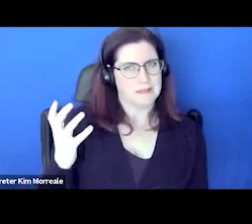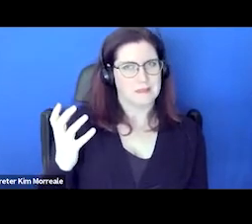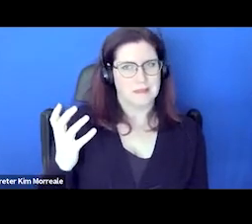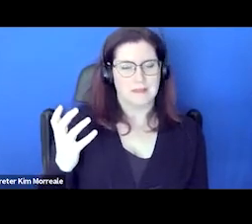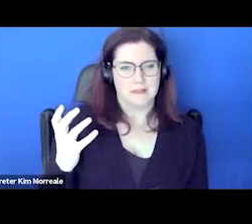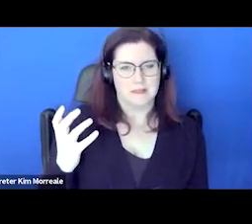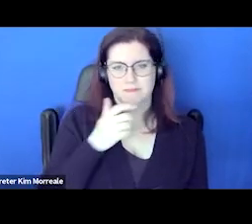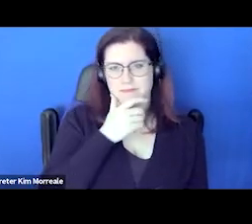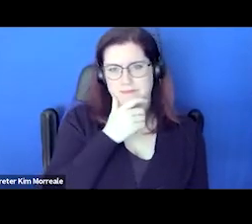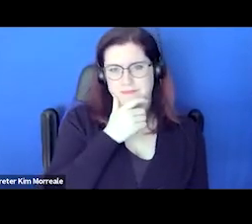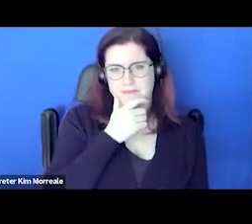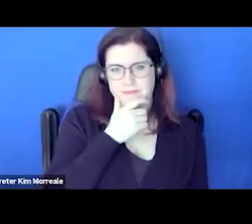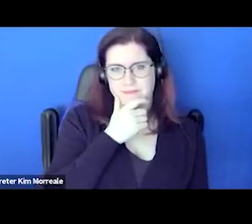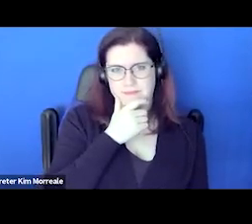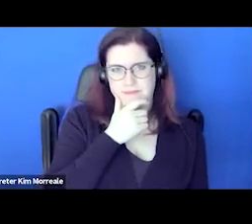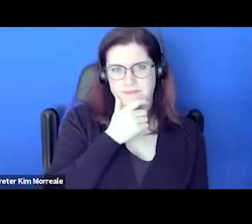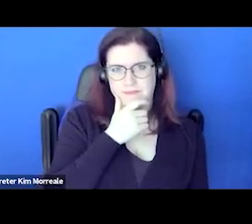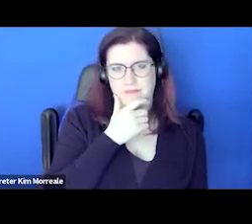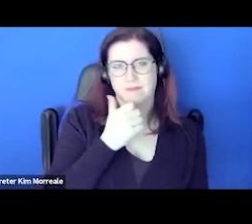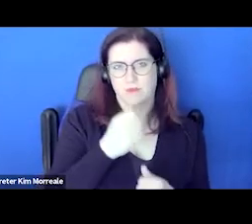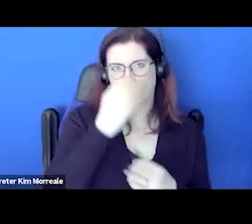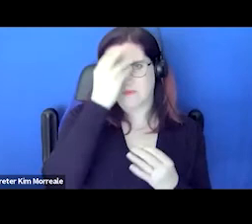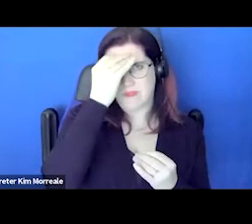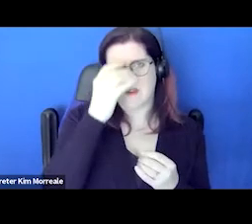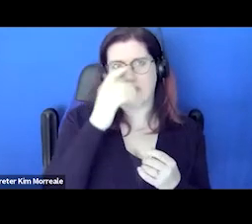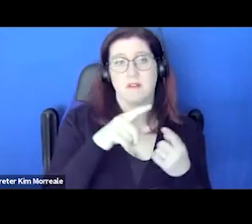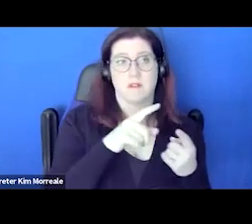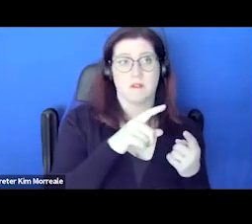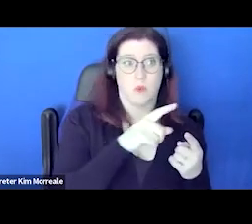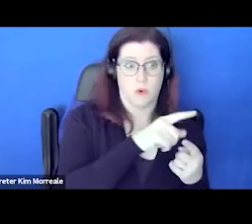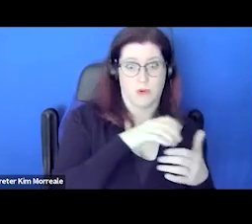well, next to getting her into services and making sure that